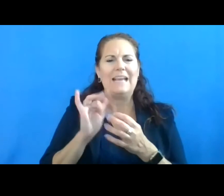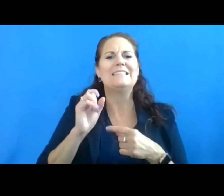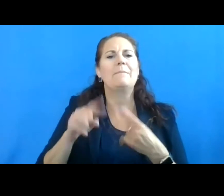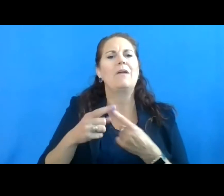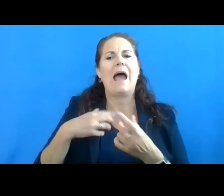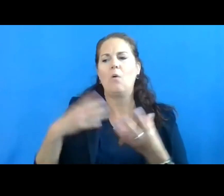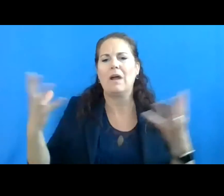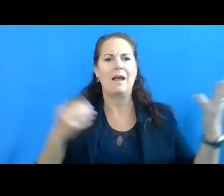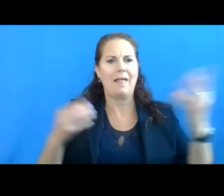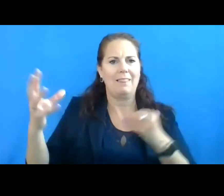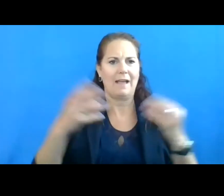trauma.